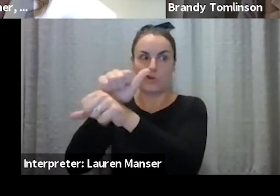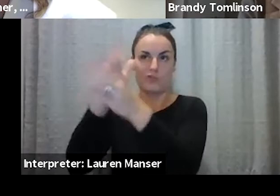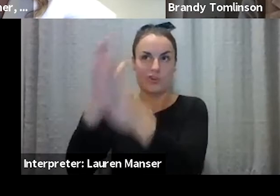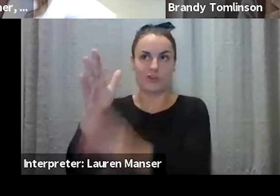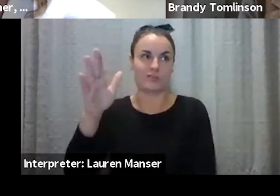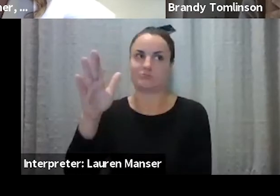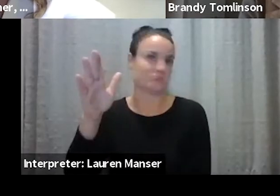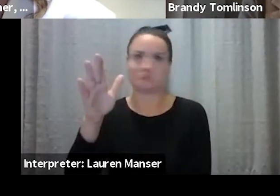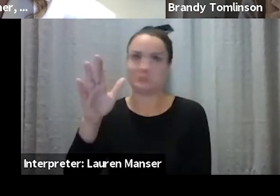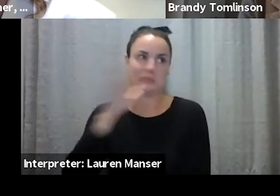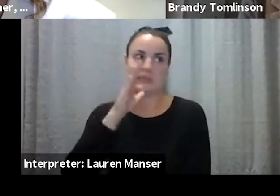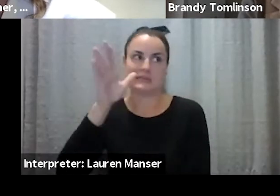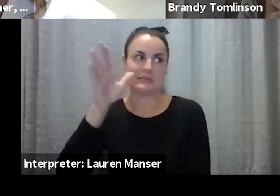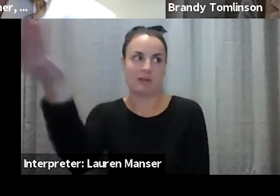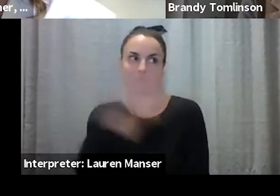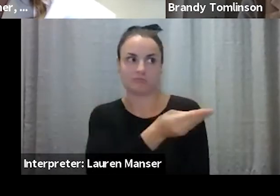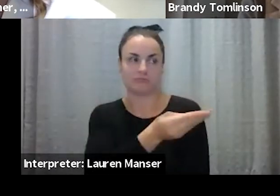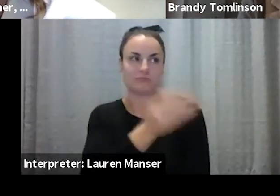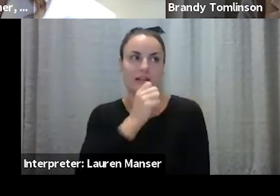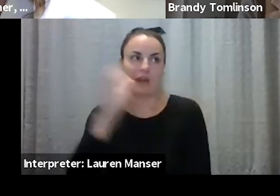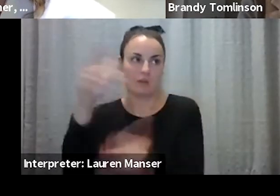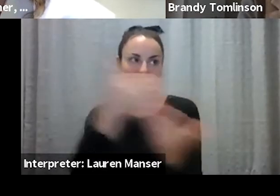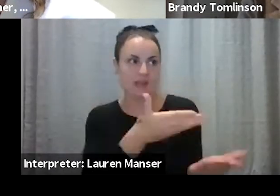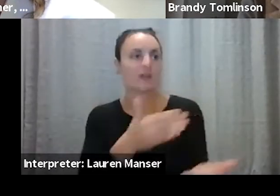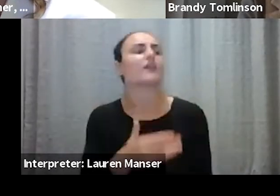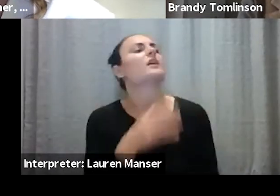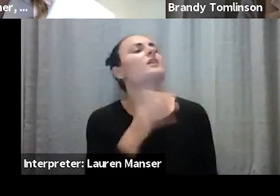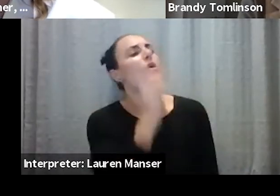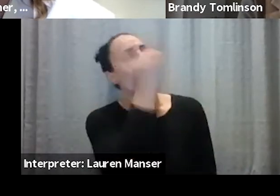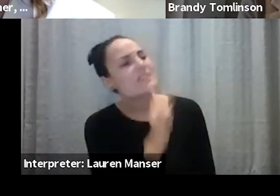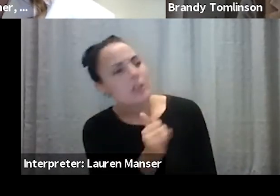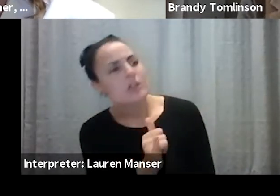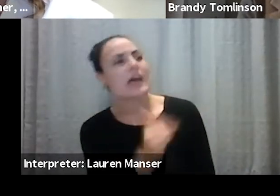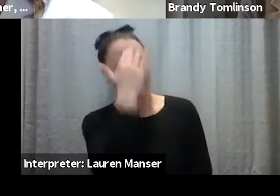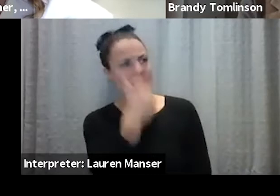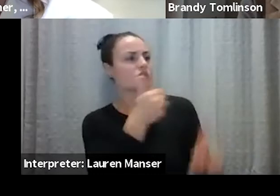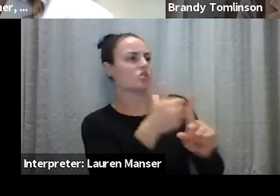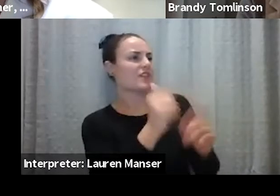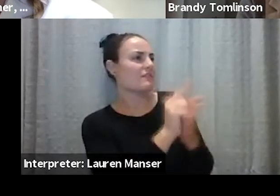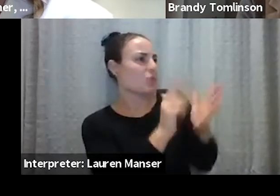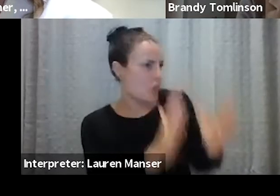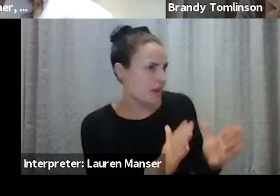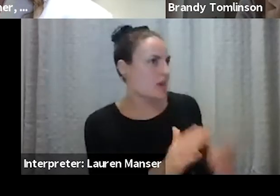What does that look like, not only as an attorney, but if we have a client, certainly, that is talking to us about that,